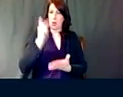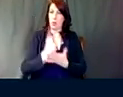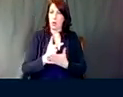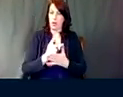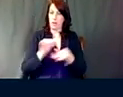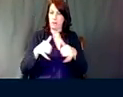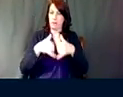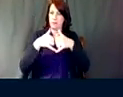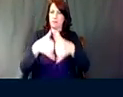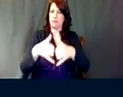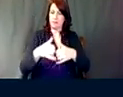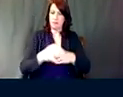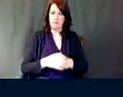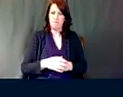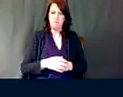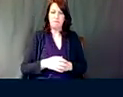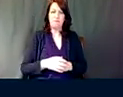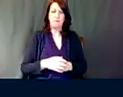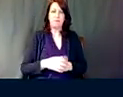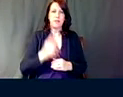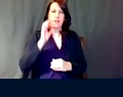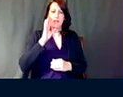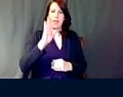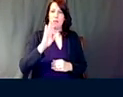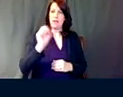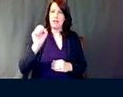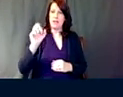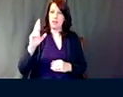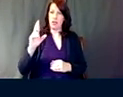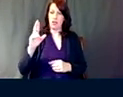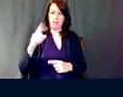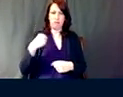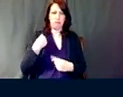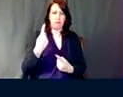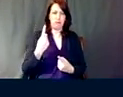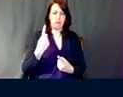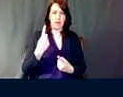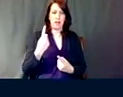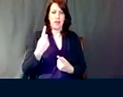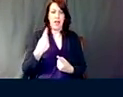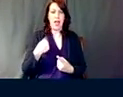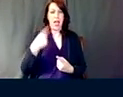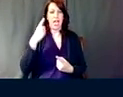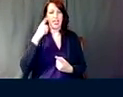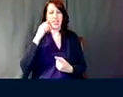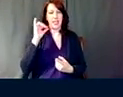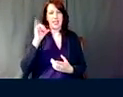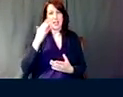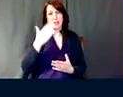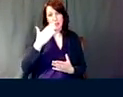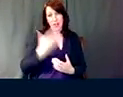GRANTS AWARDED BY THE NIH IN THE BEHAVIORAL AND SOCIAL SCIENCES RESEARCH AREA OVER THE LAST YEAR.